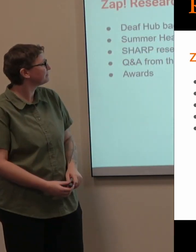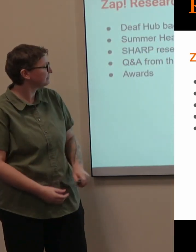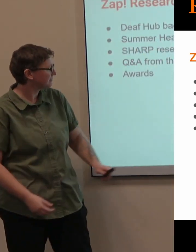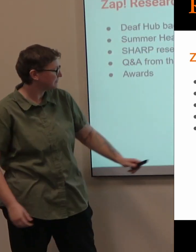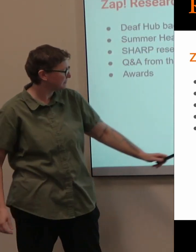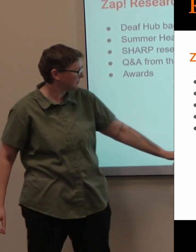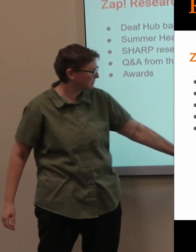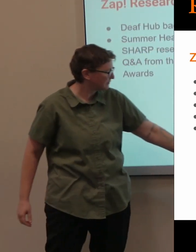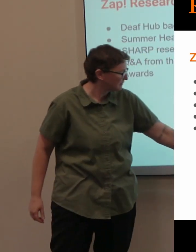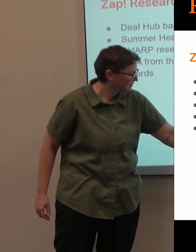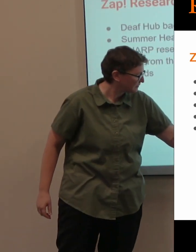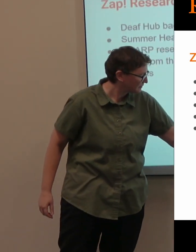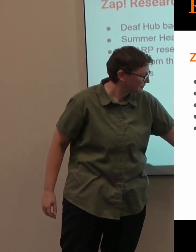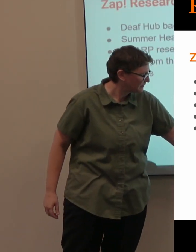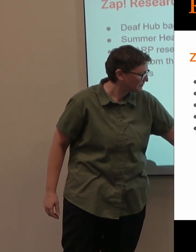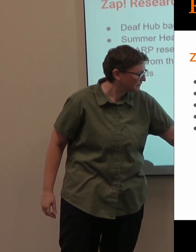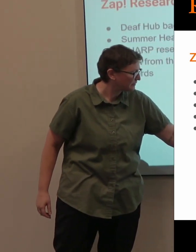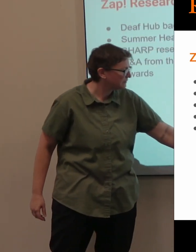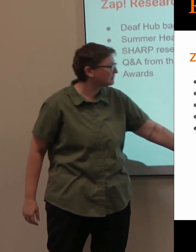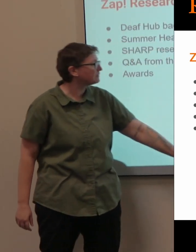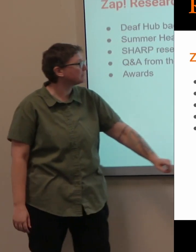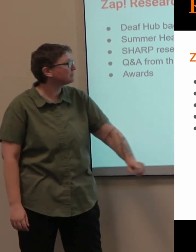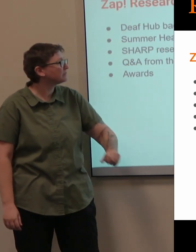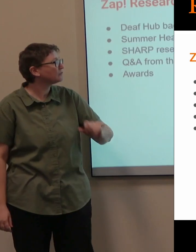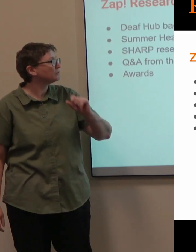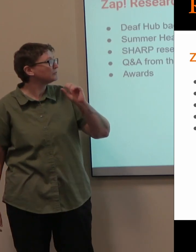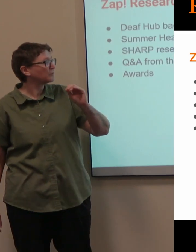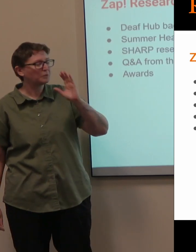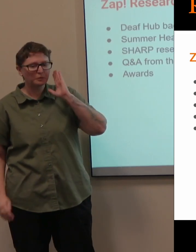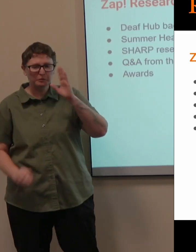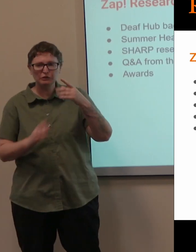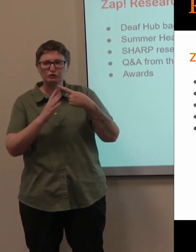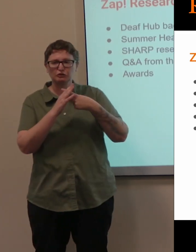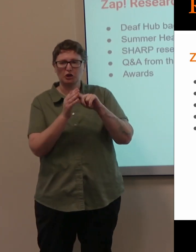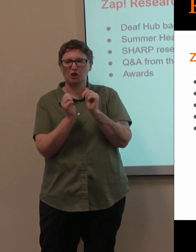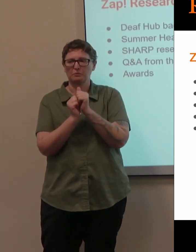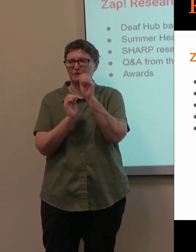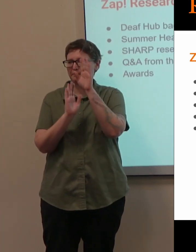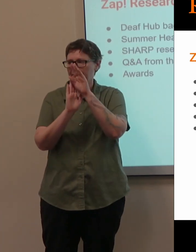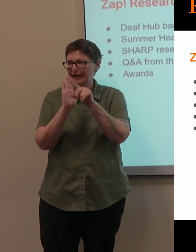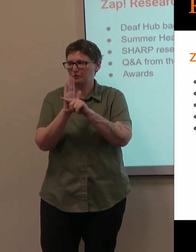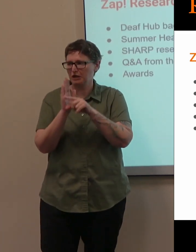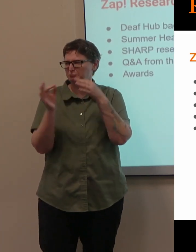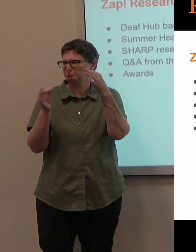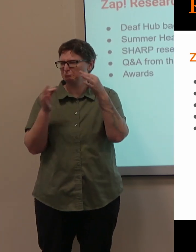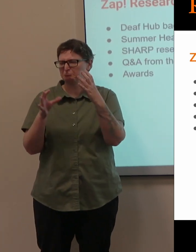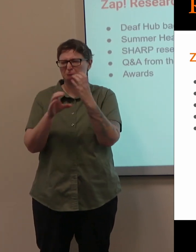So I will start with the background and explanation of the Deaf Hub and what we do there plus SHARP,